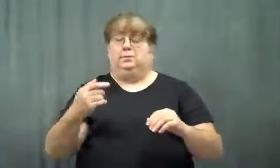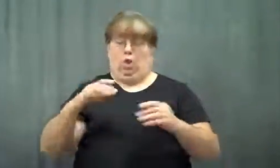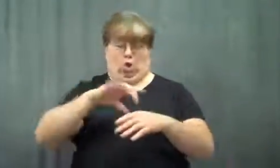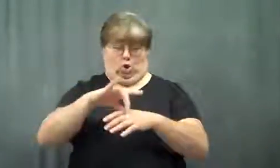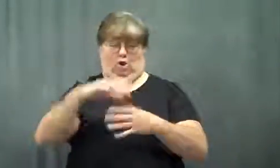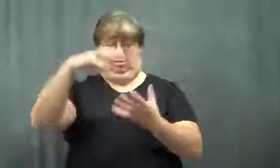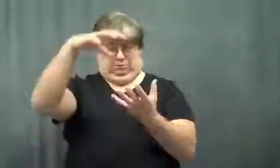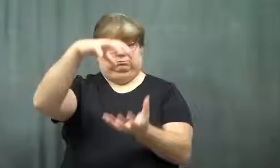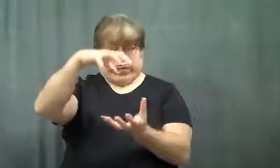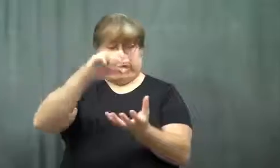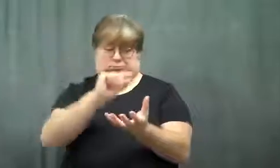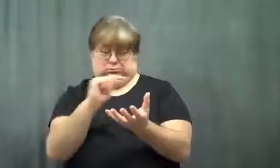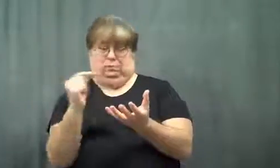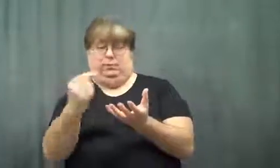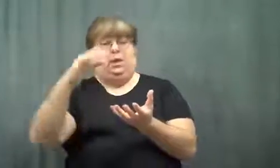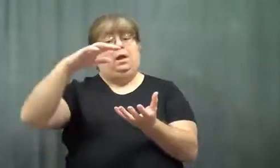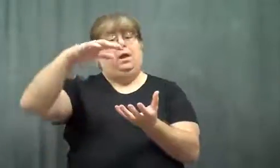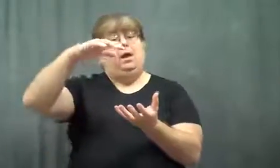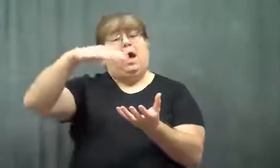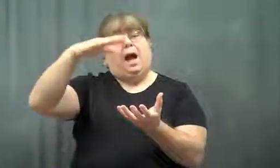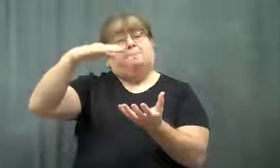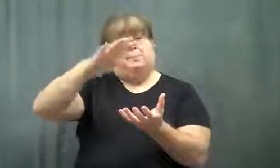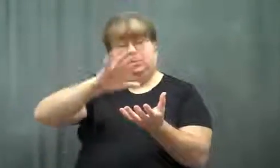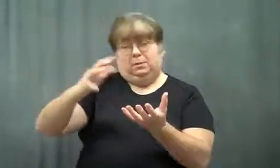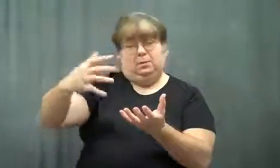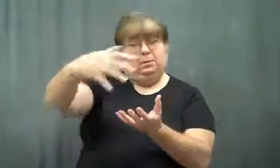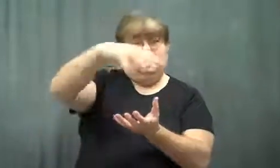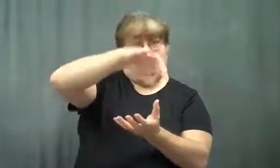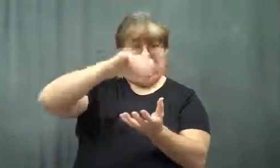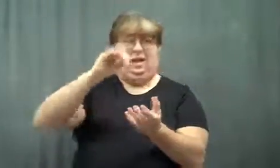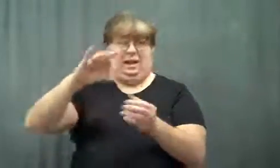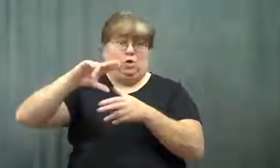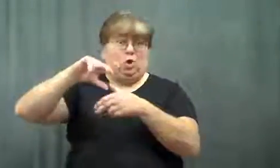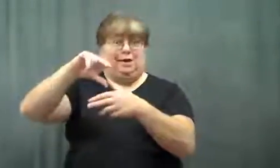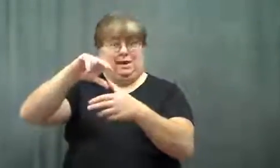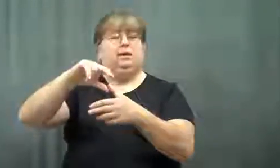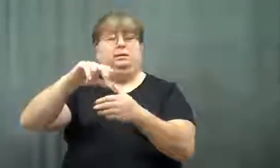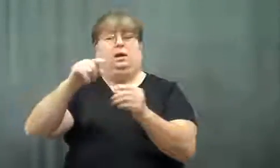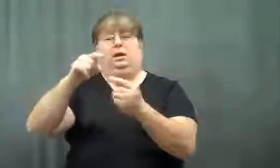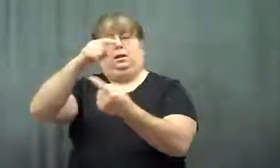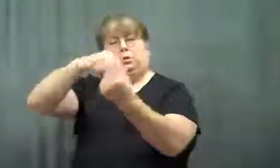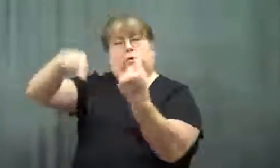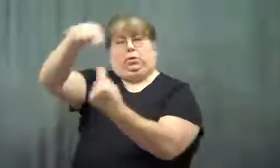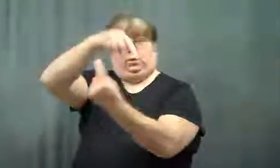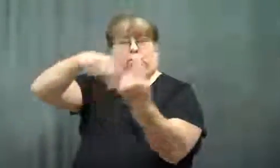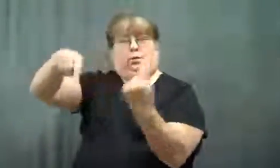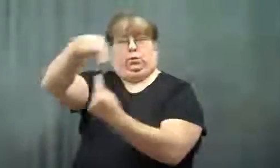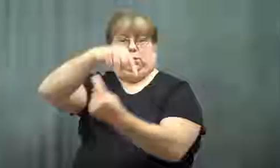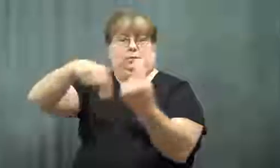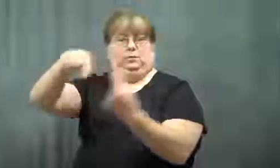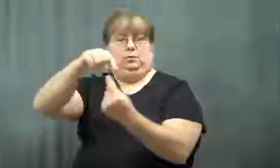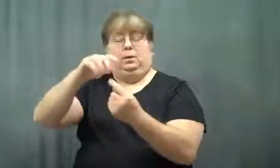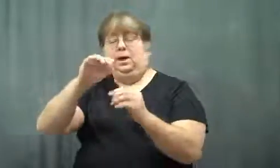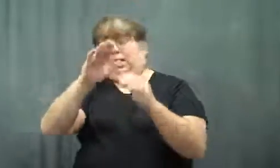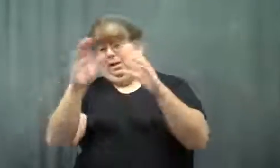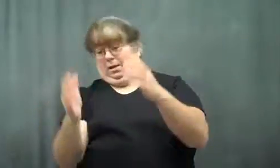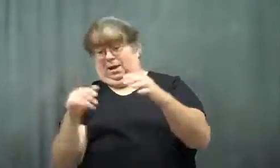North of the equator, hurricanes move counter clockwise.